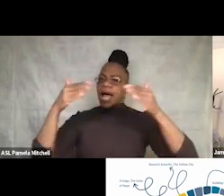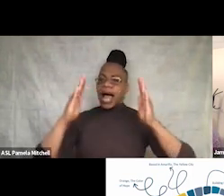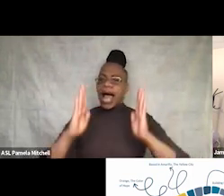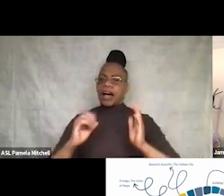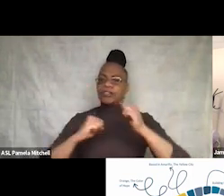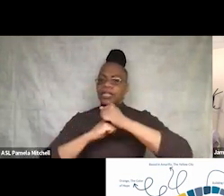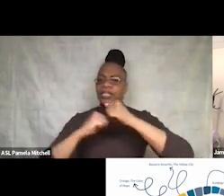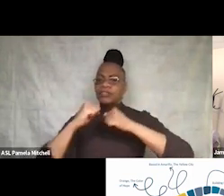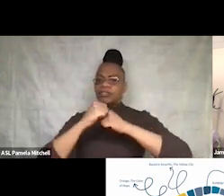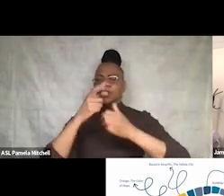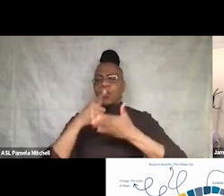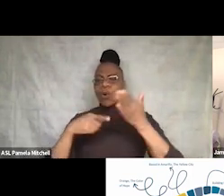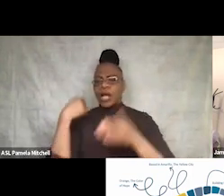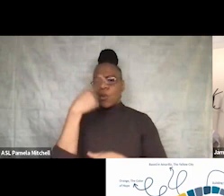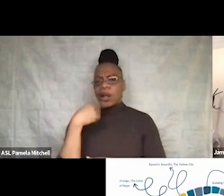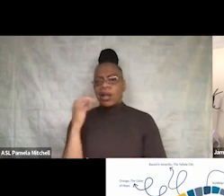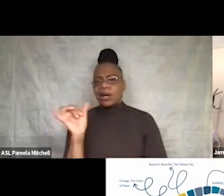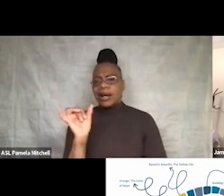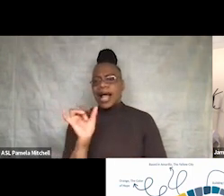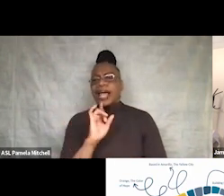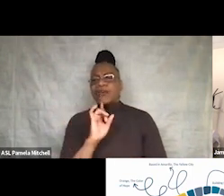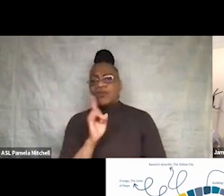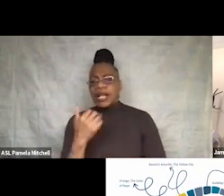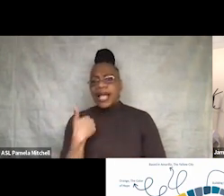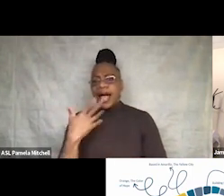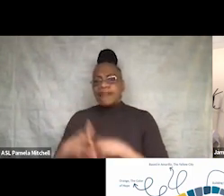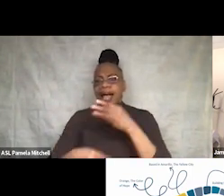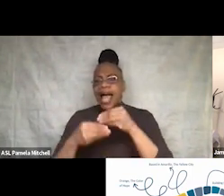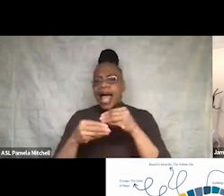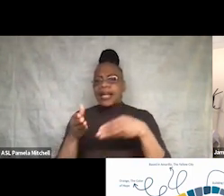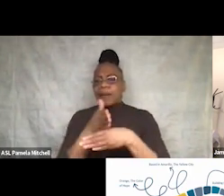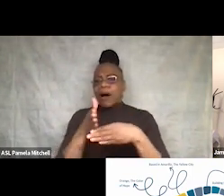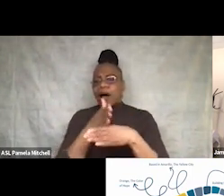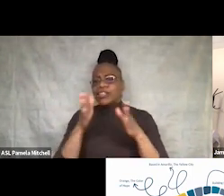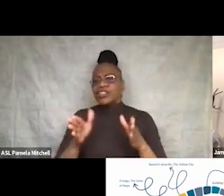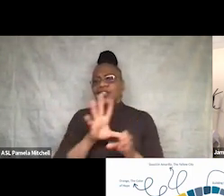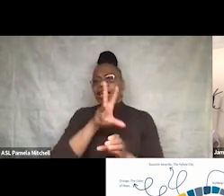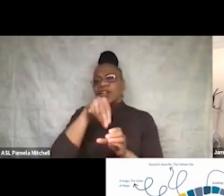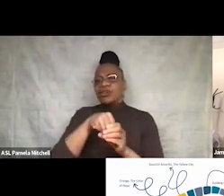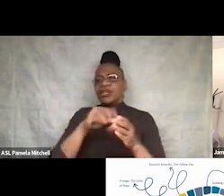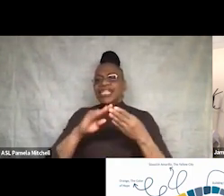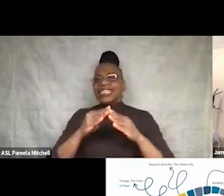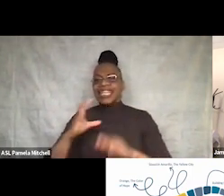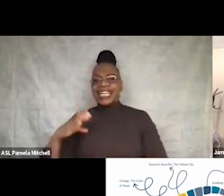and it's really brought on a lot of partnerships, including city council, city leaders, city managers,